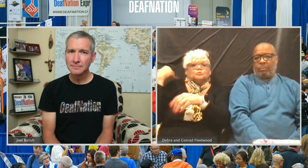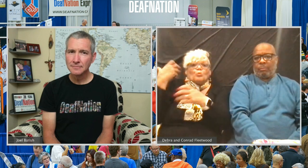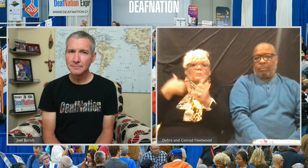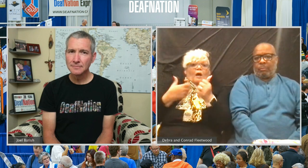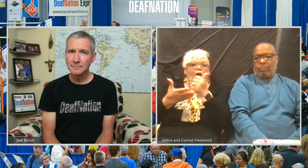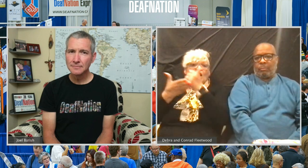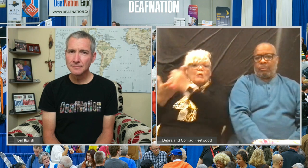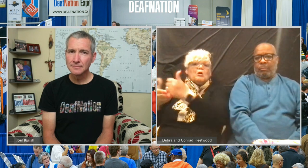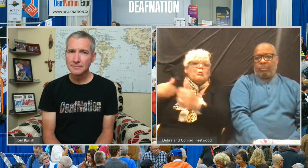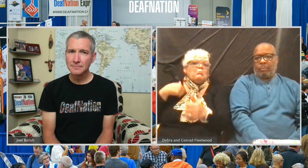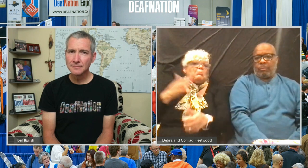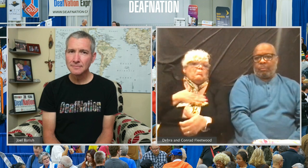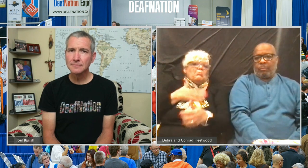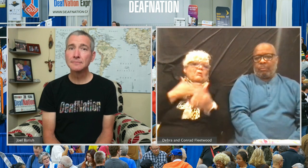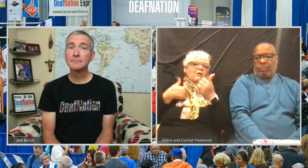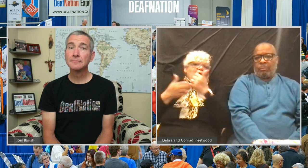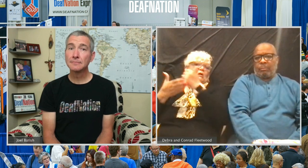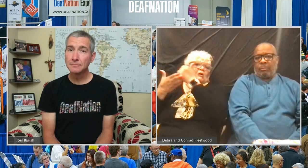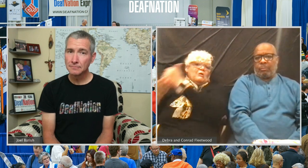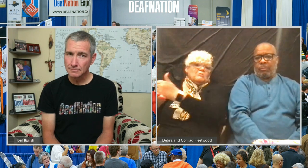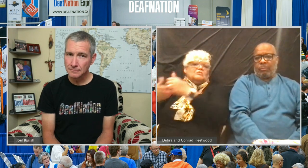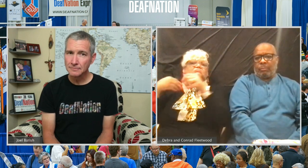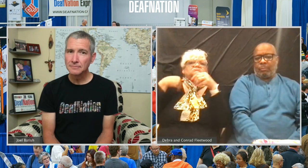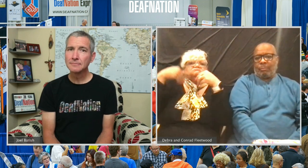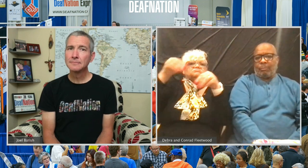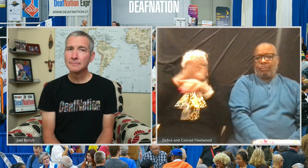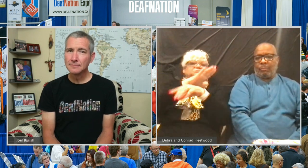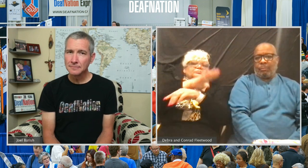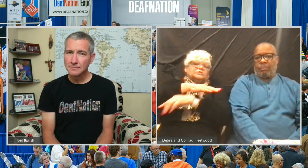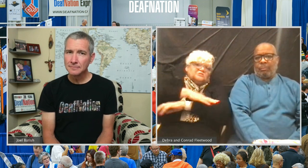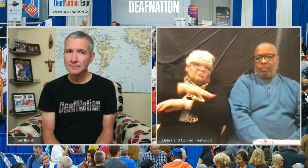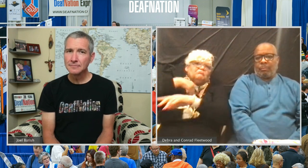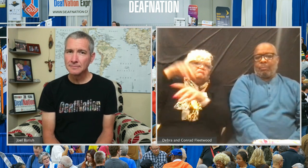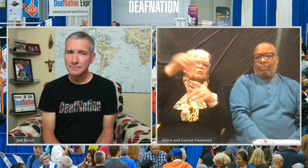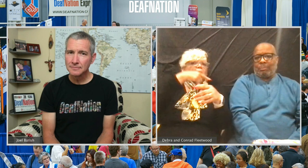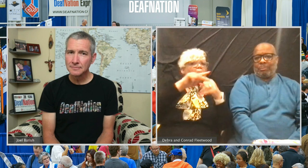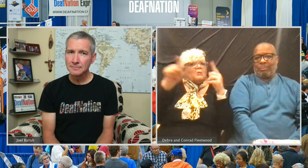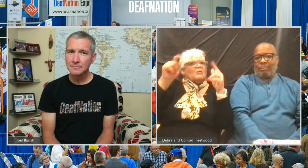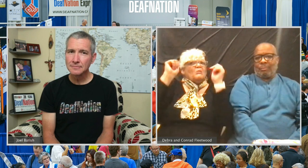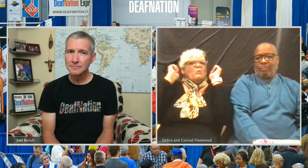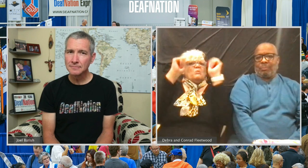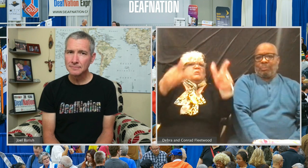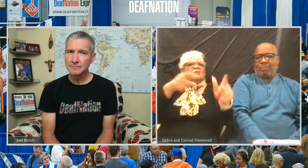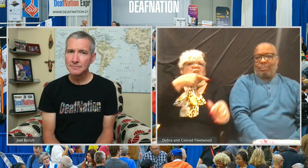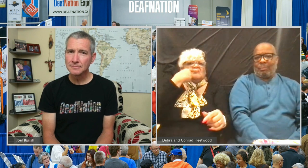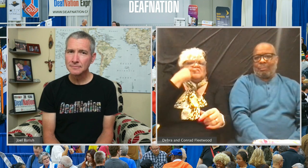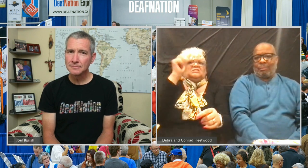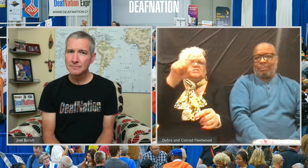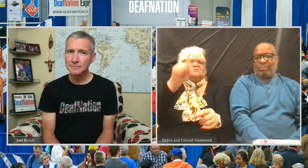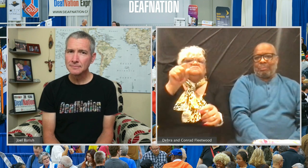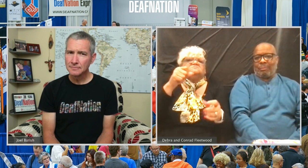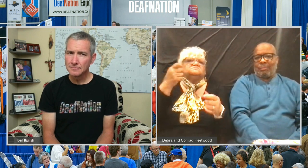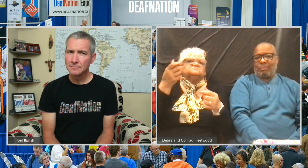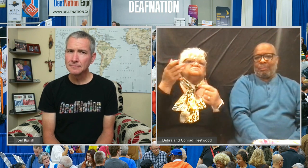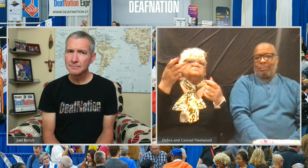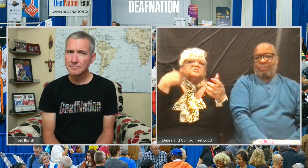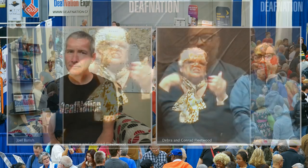and she asked me to help out. I was willing to help, so I did. I was selling at her table, but everyone was hearing.